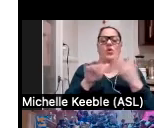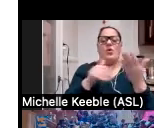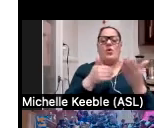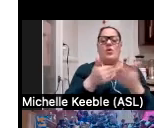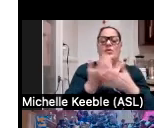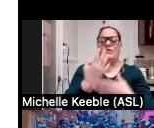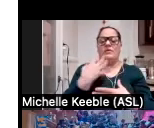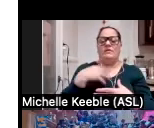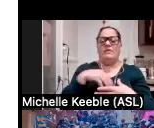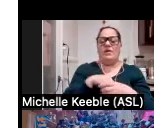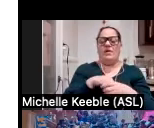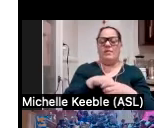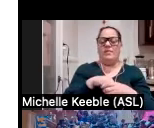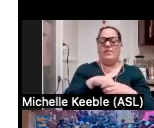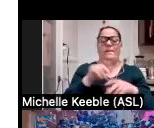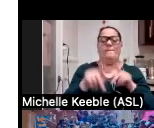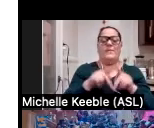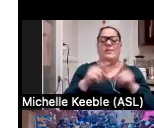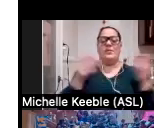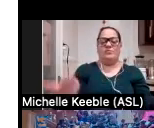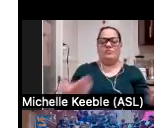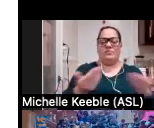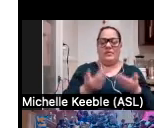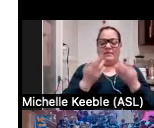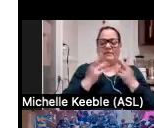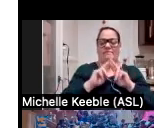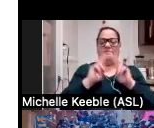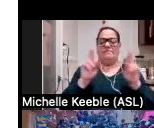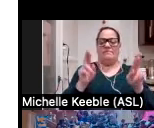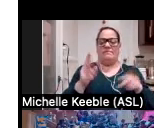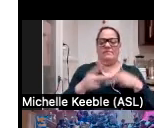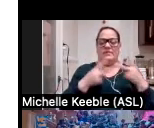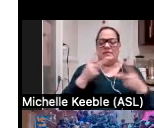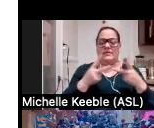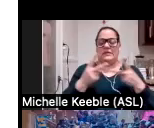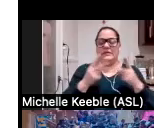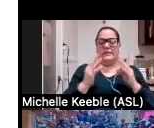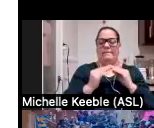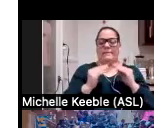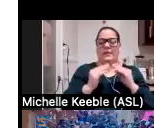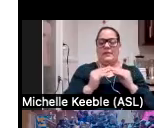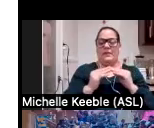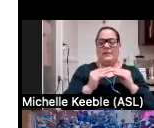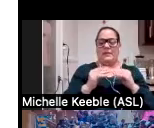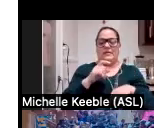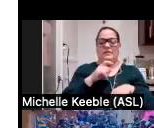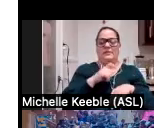you know, just groups visiting or even putting together a meeting. Um, as for the timeline,